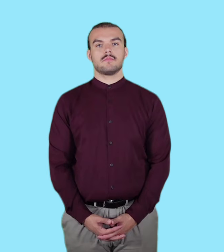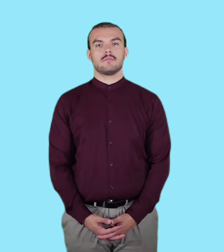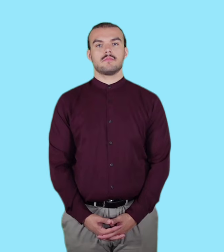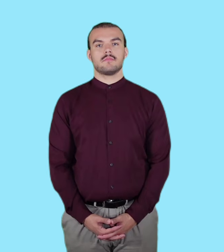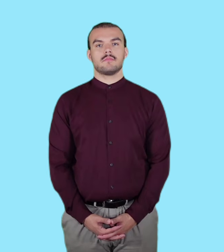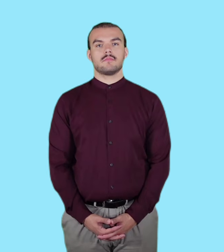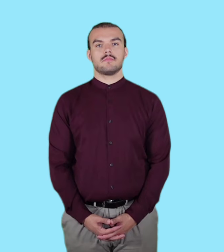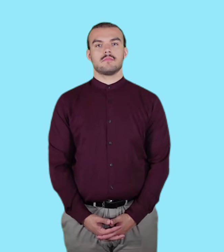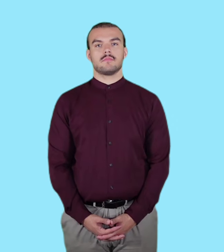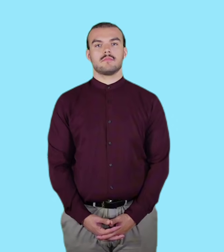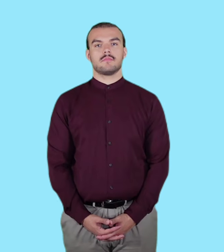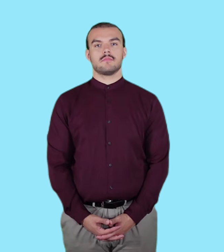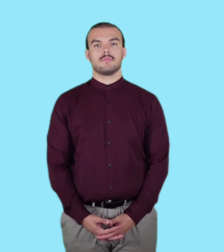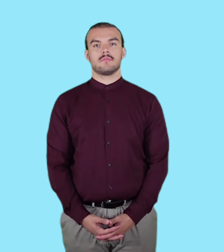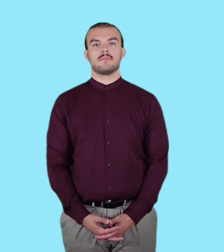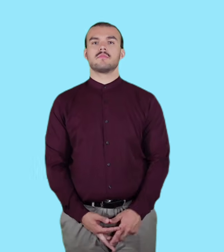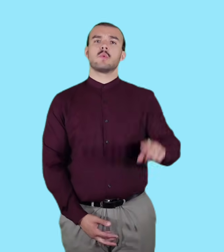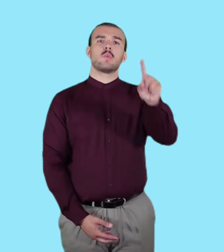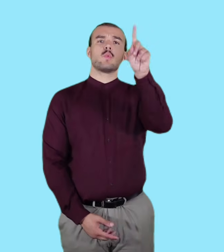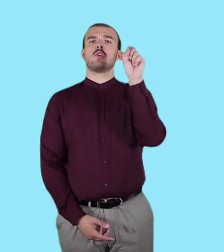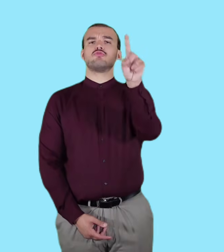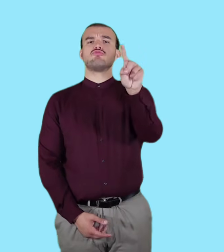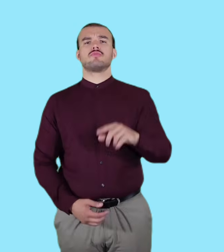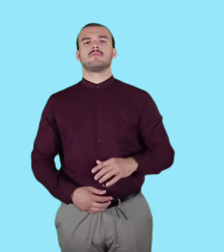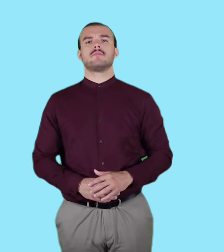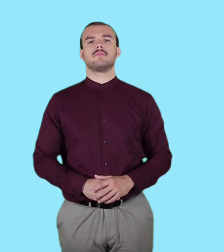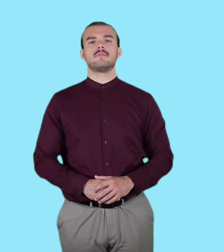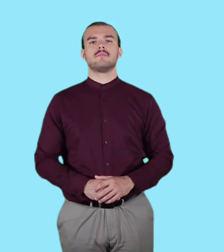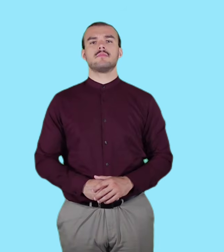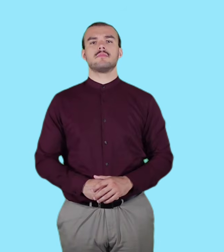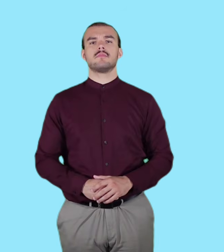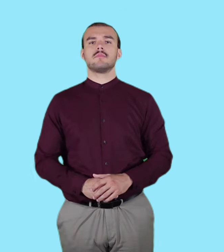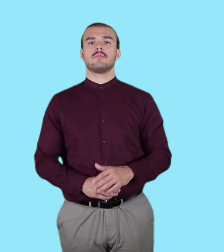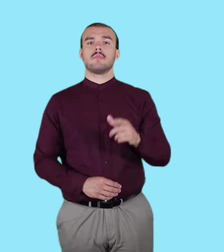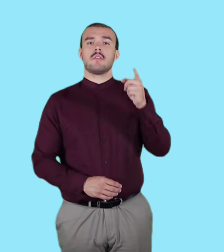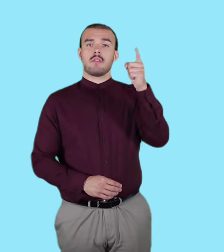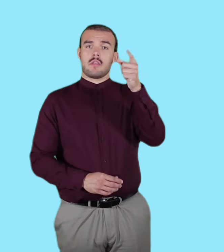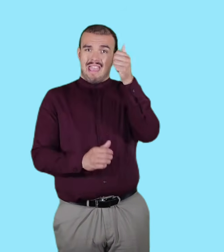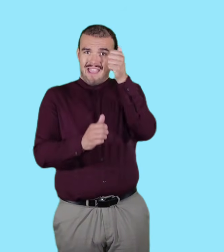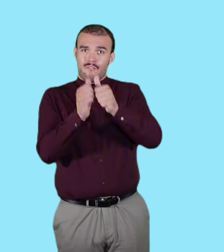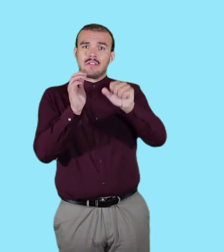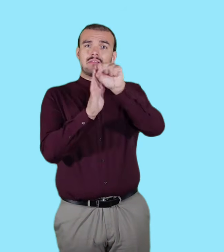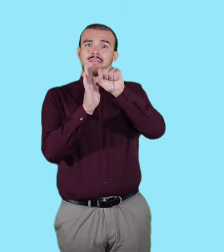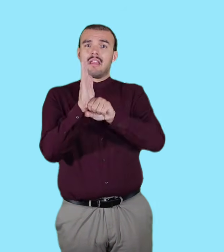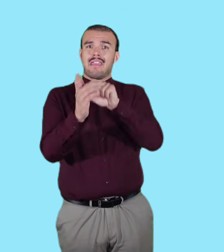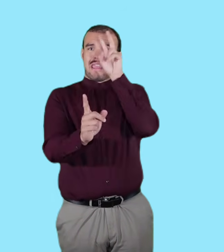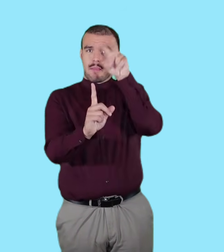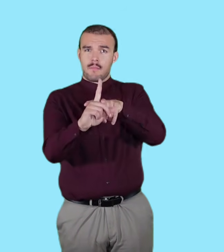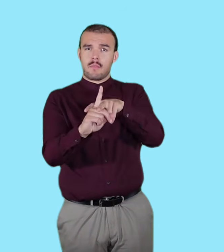Question seven. Question: Will every state implement and enforce